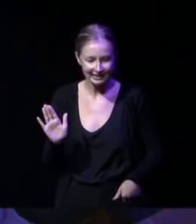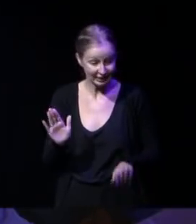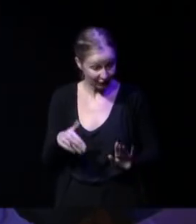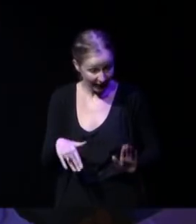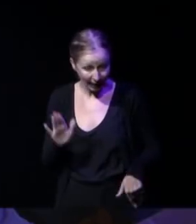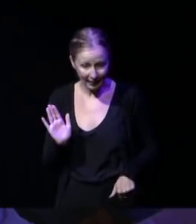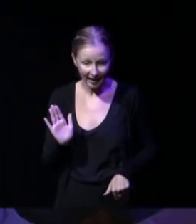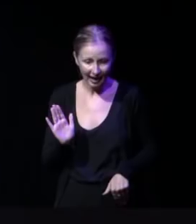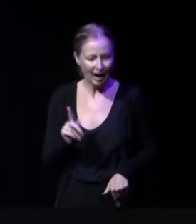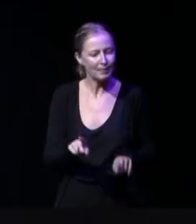Yes, but you're also beautiful.